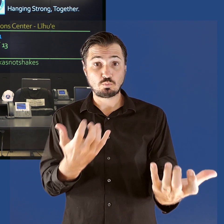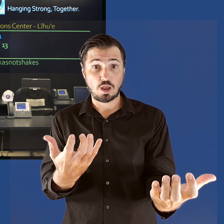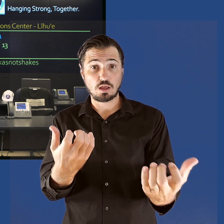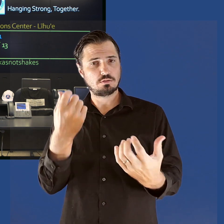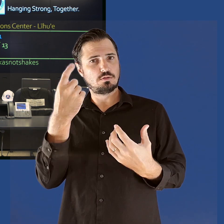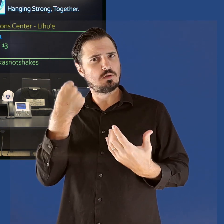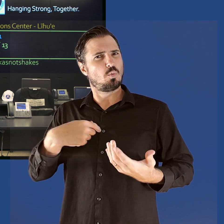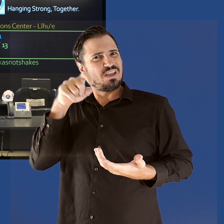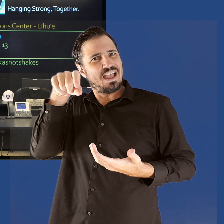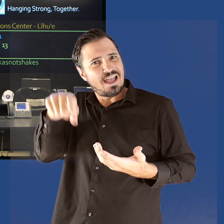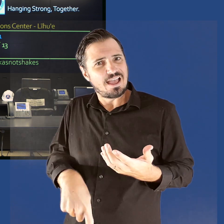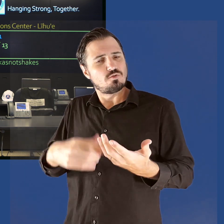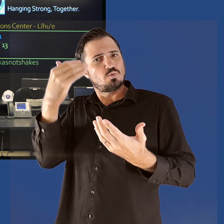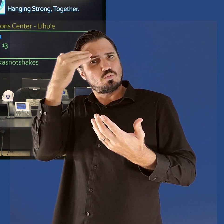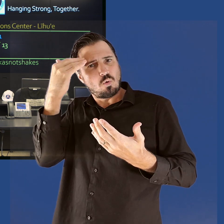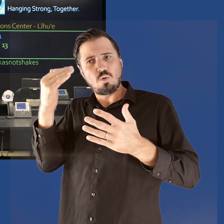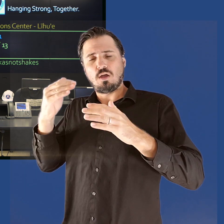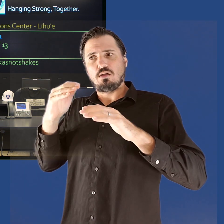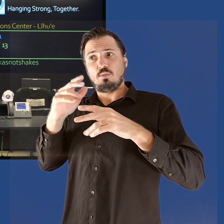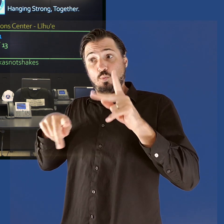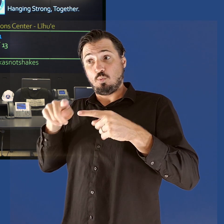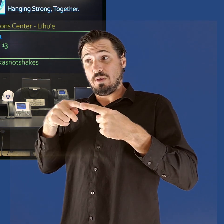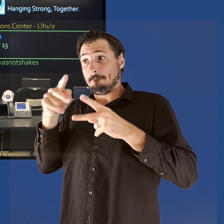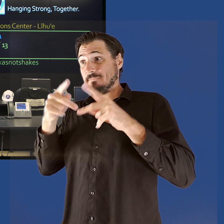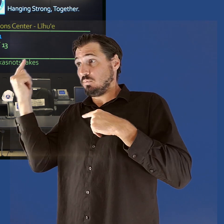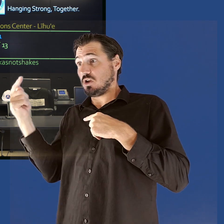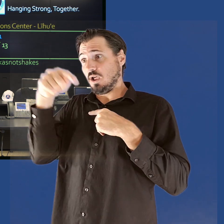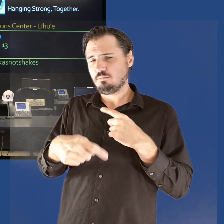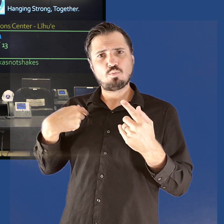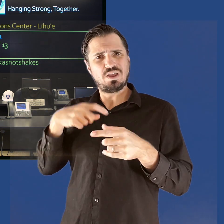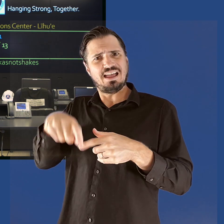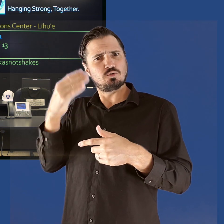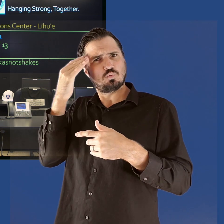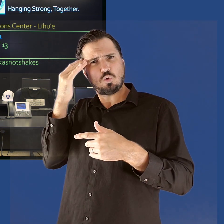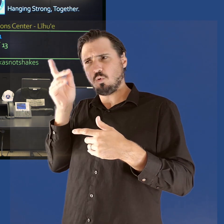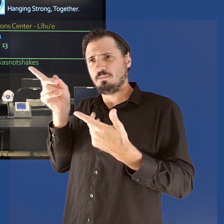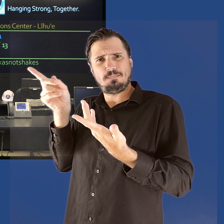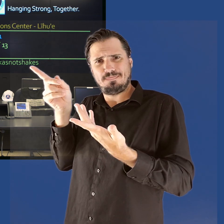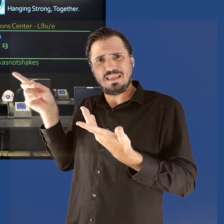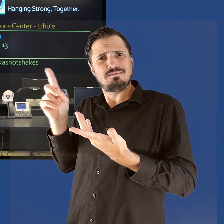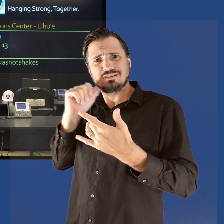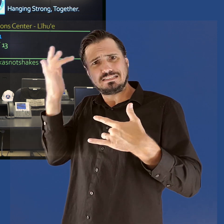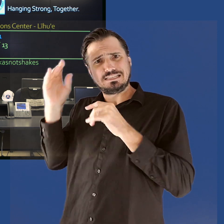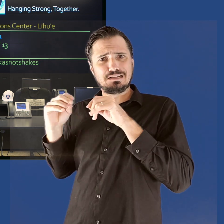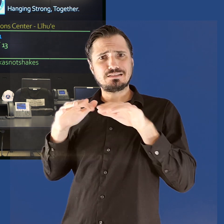So along with our pilot program to reopen our beaches, we also see the need to extend the quarantine for all incoming visitors.